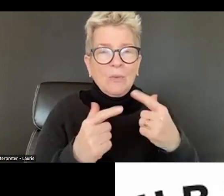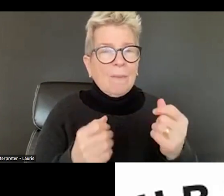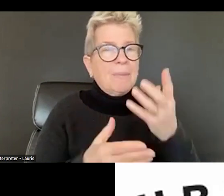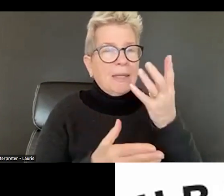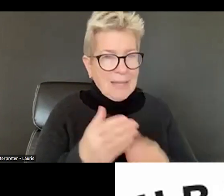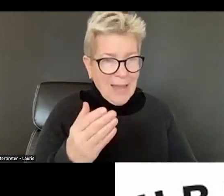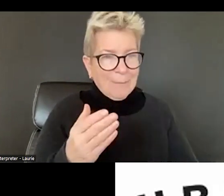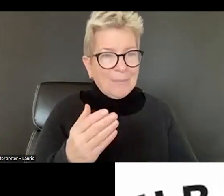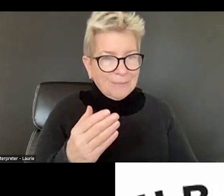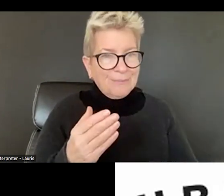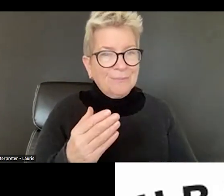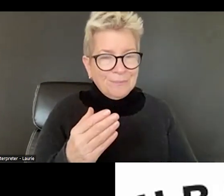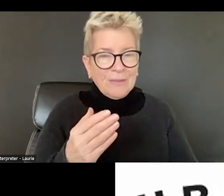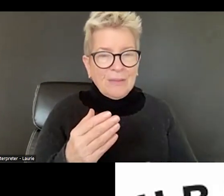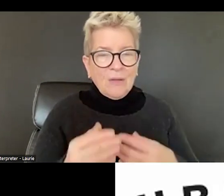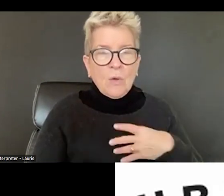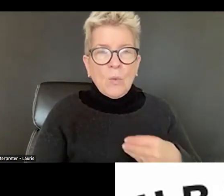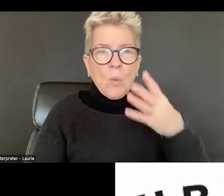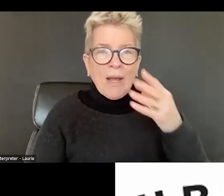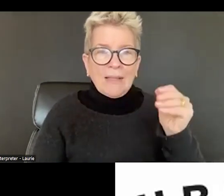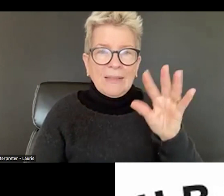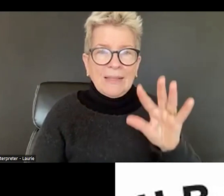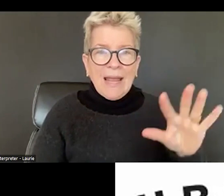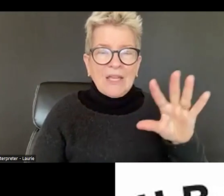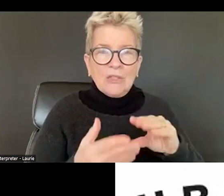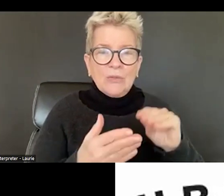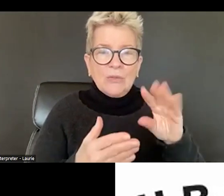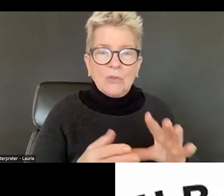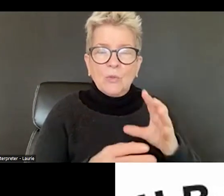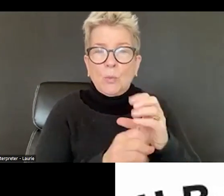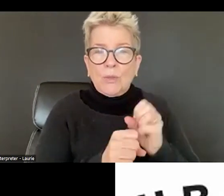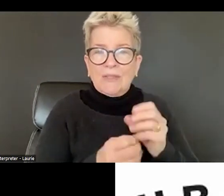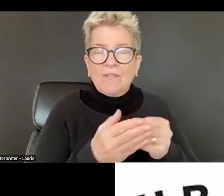right so primarily our white and Asian students received that Financial education elective and